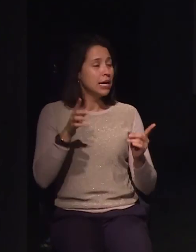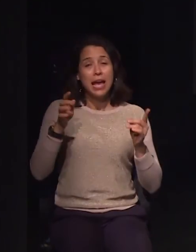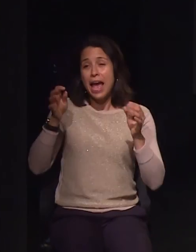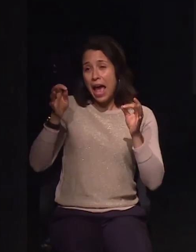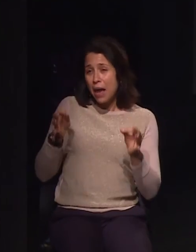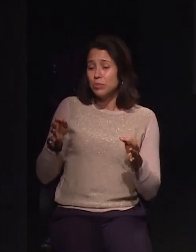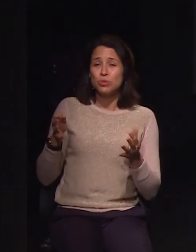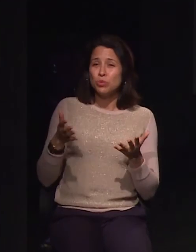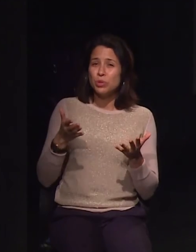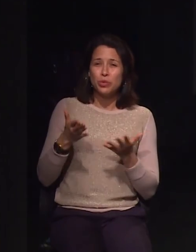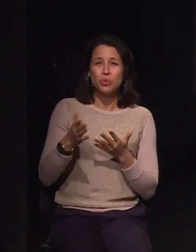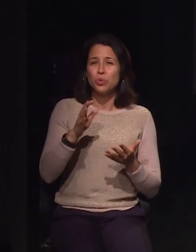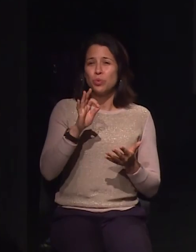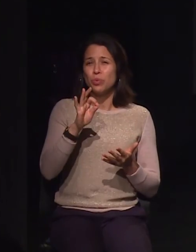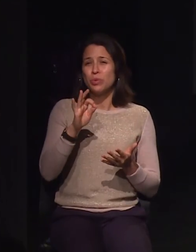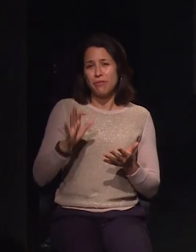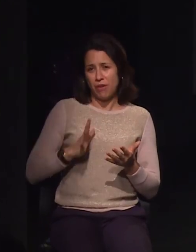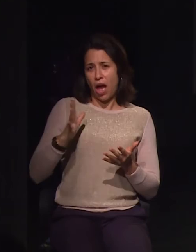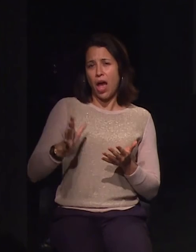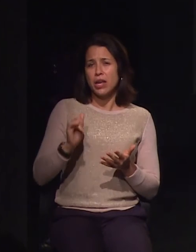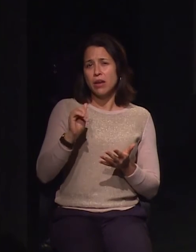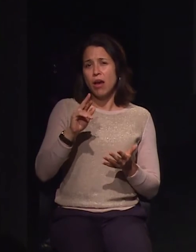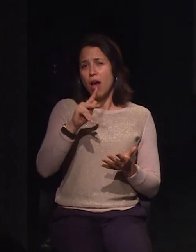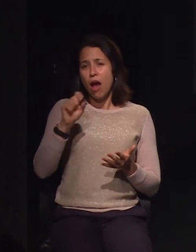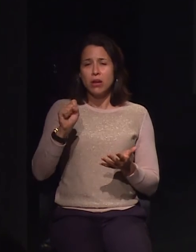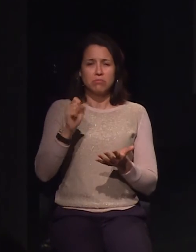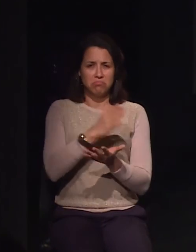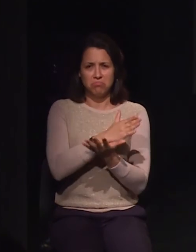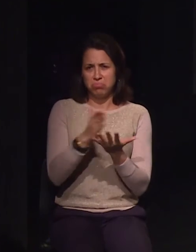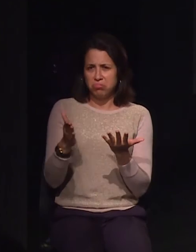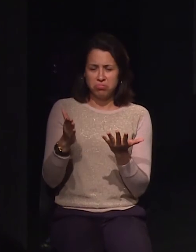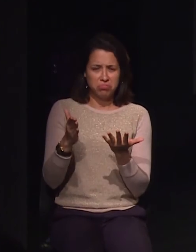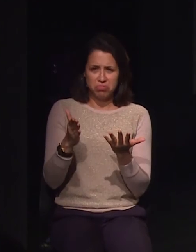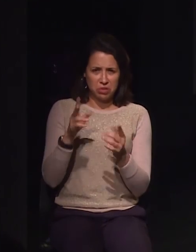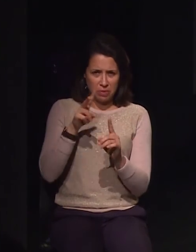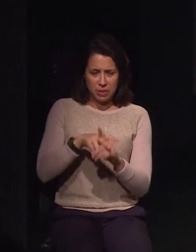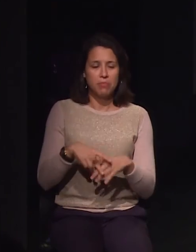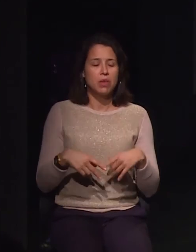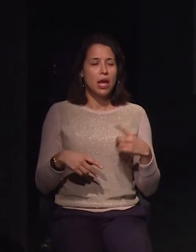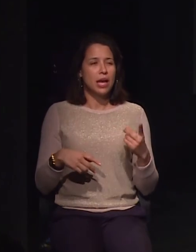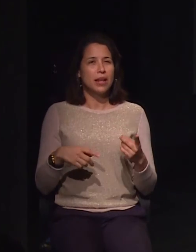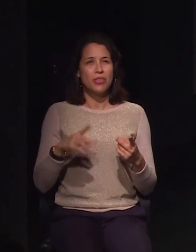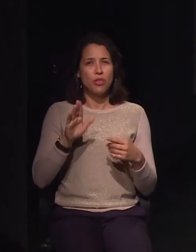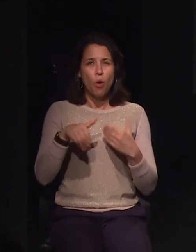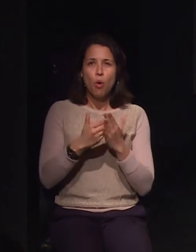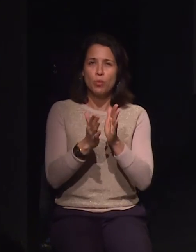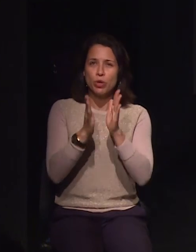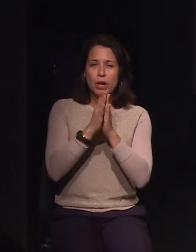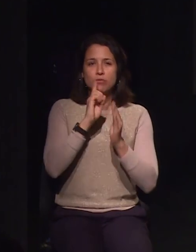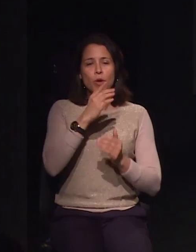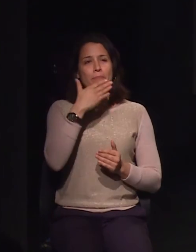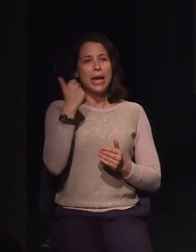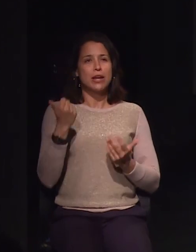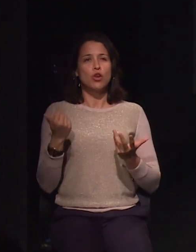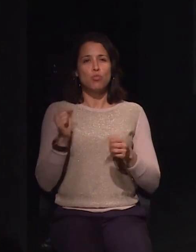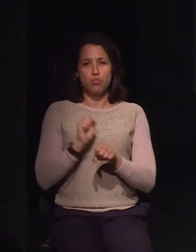I think that quest for excellence, better work, is something that not only the artists,